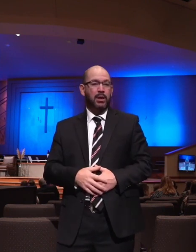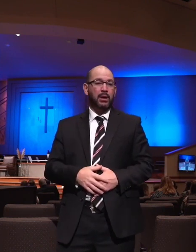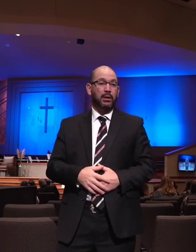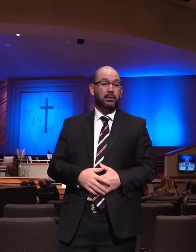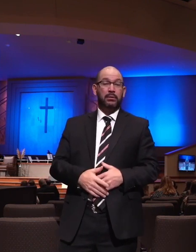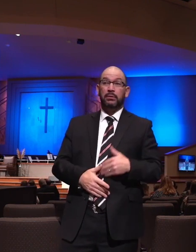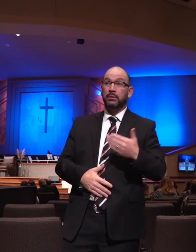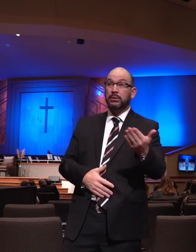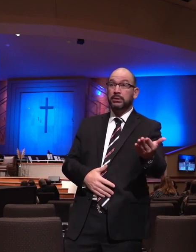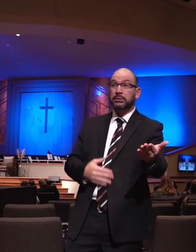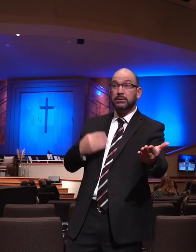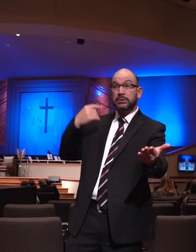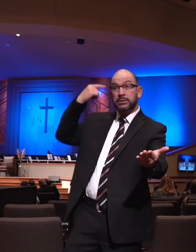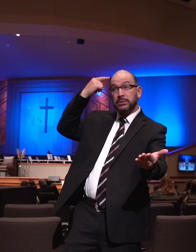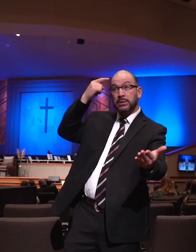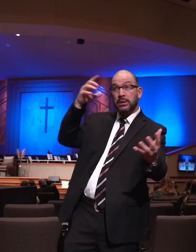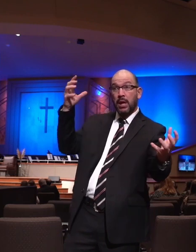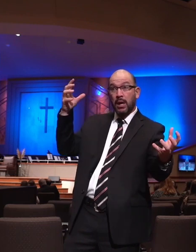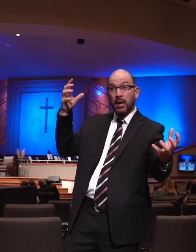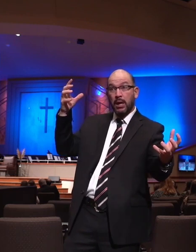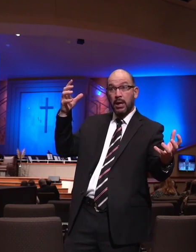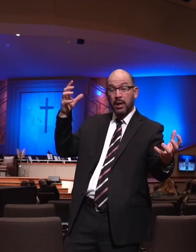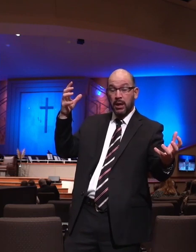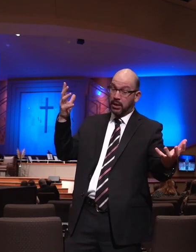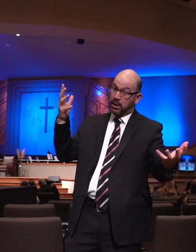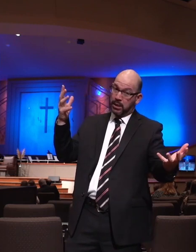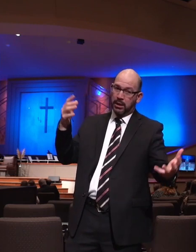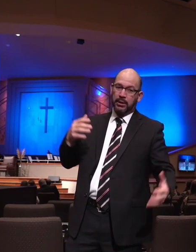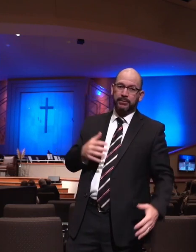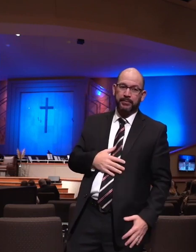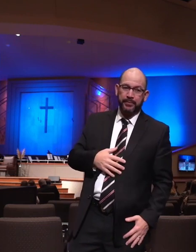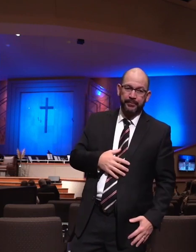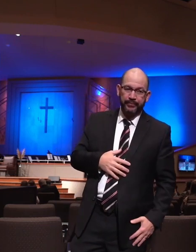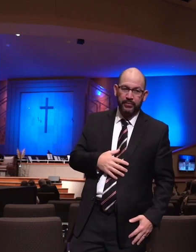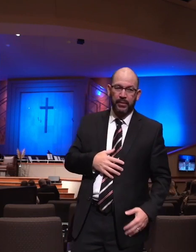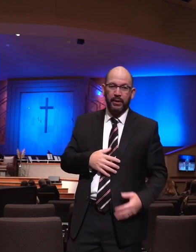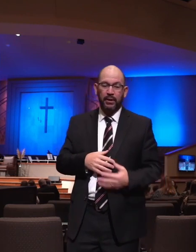a thinker now this isn't the most complimentary thing but look at